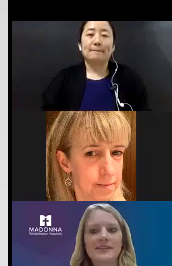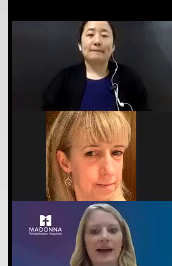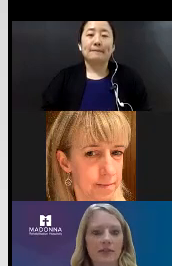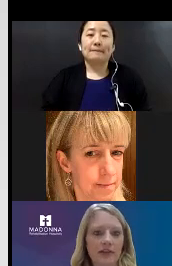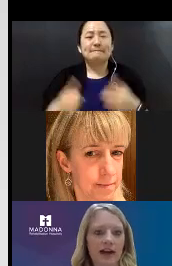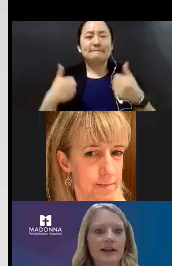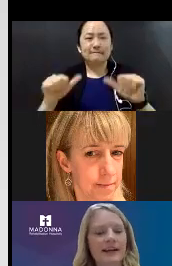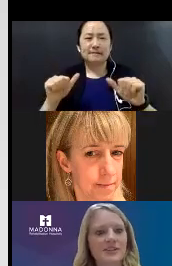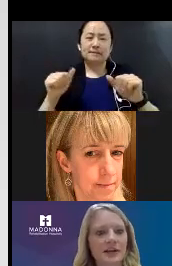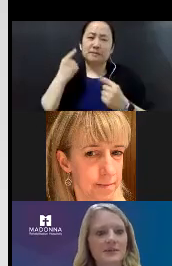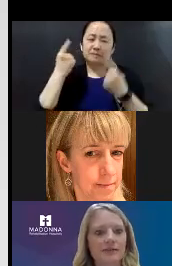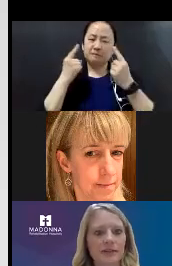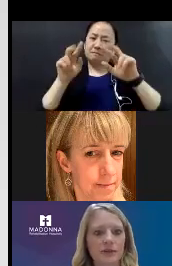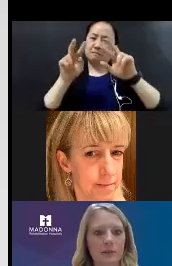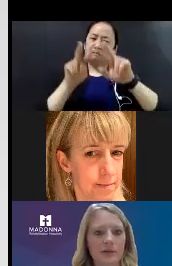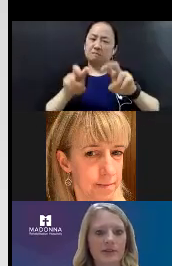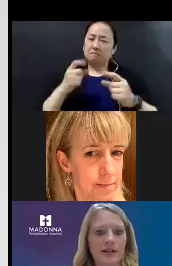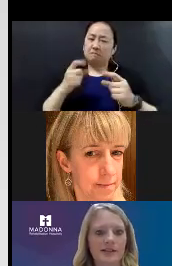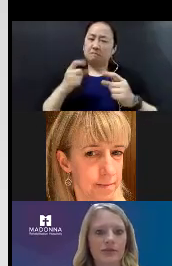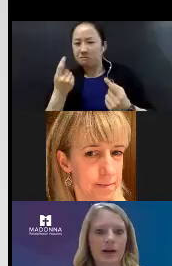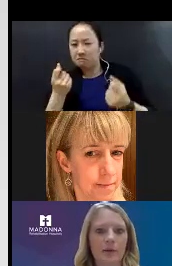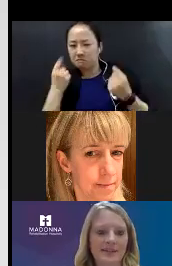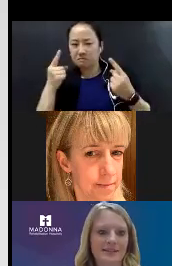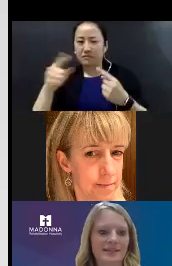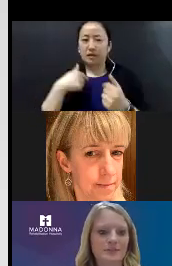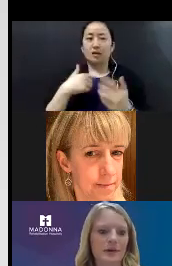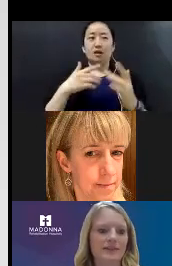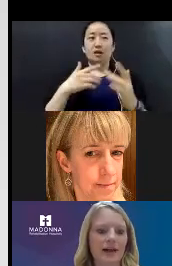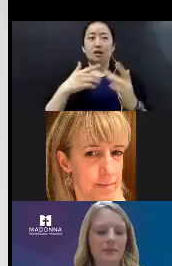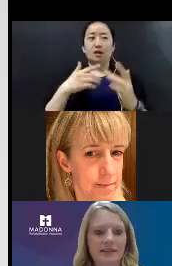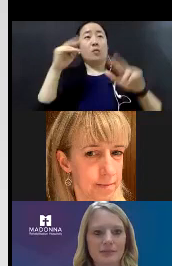OUT THERE IN TERMS OF VIRTUAL OPPORTUNITIES FOR HOME ASSESSMENTS AND WE WERE DEVELOPING THIS